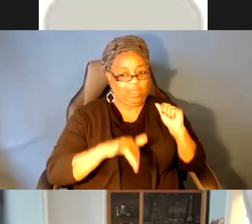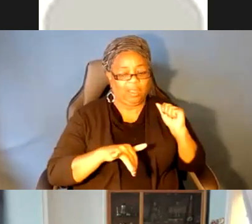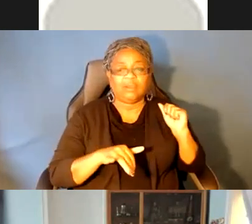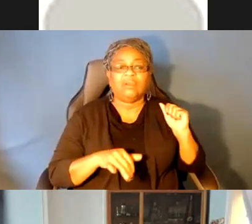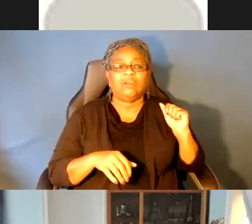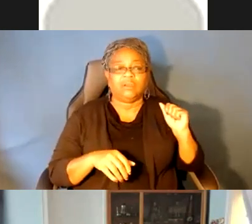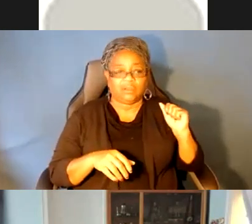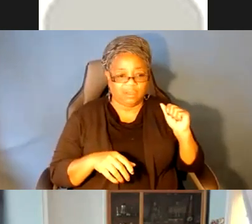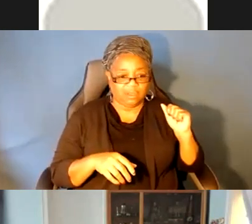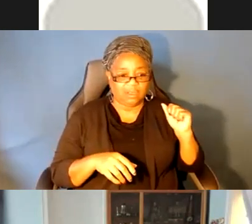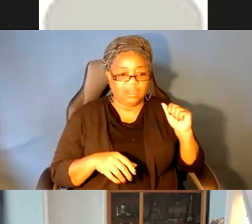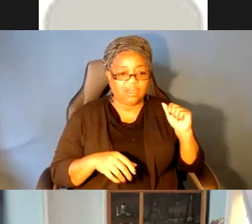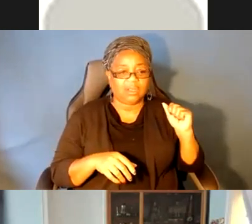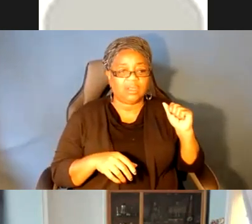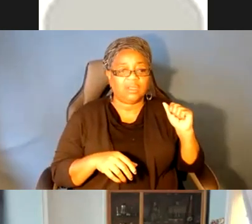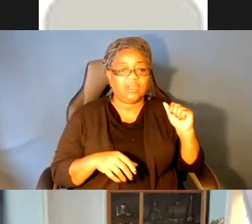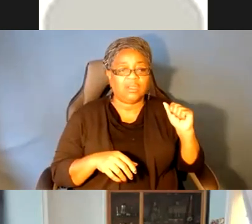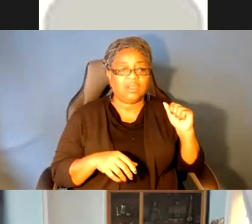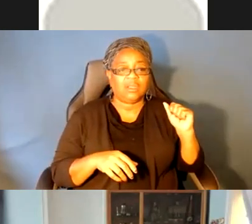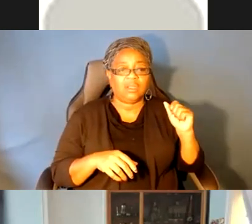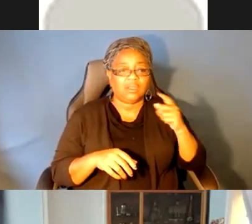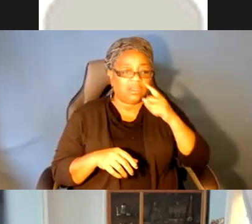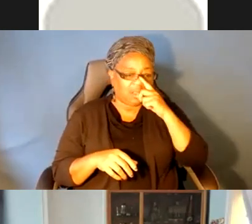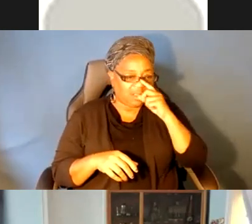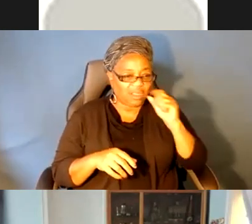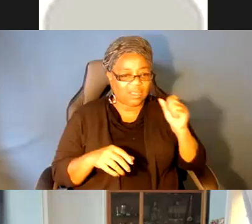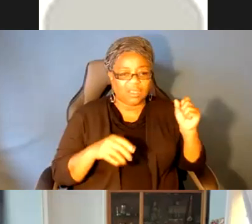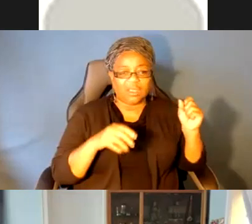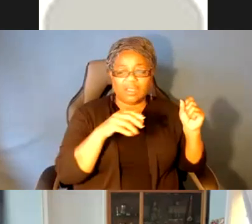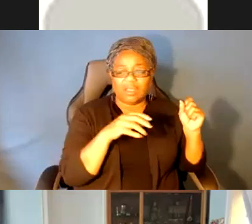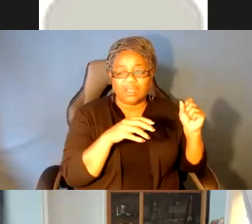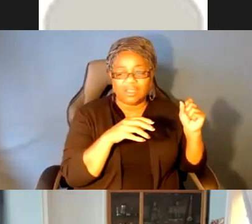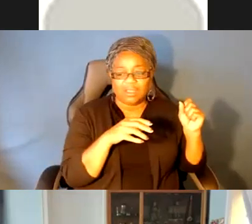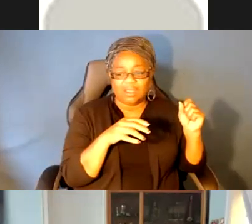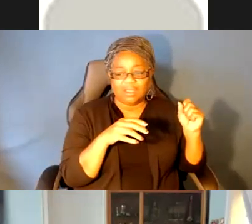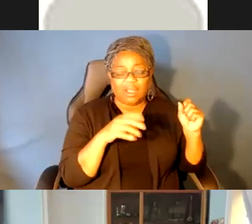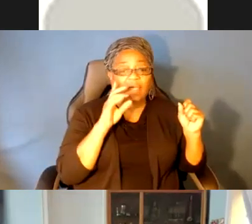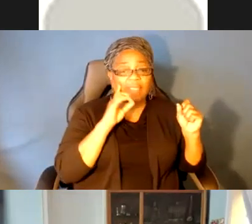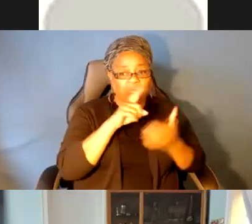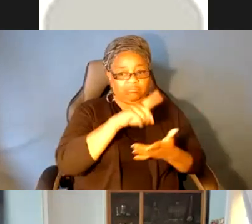they often have their grant amount reduced or the entire application becomes ineligible.